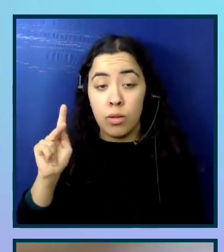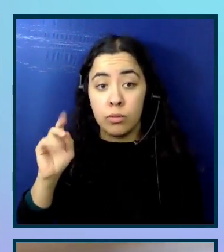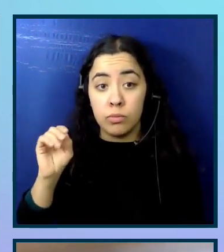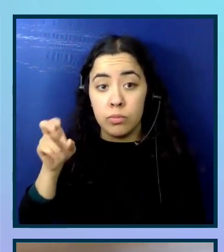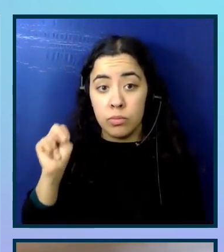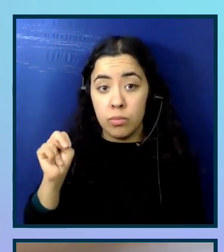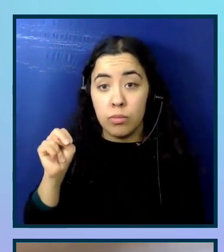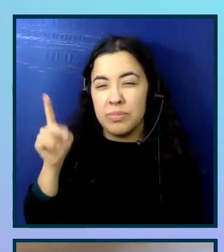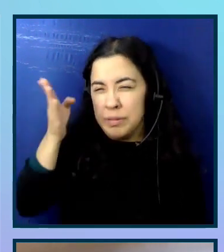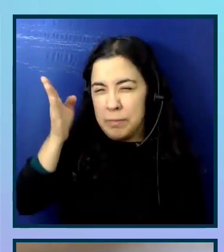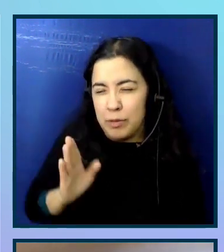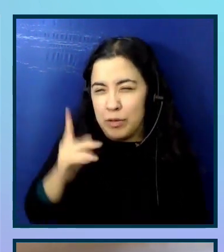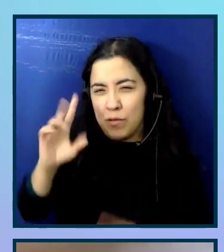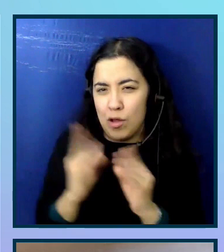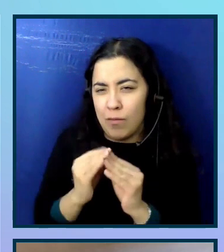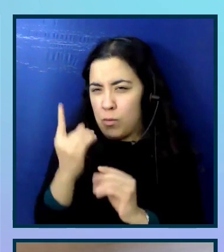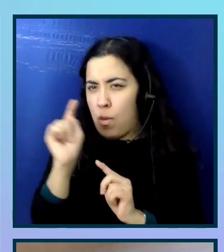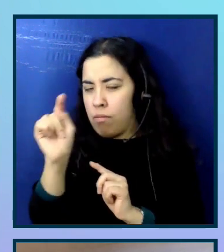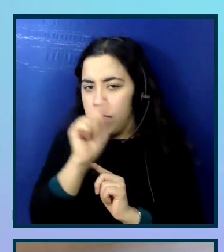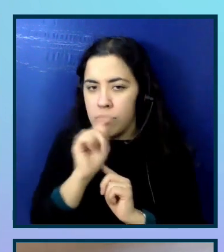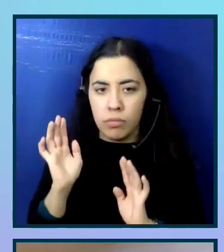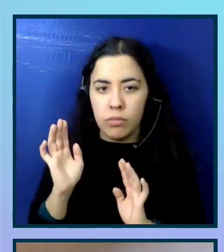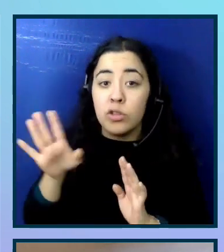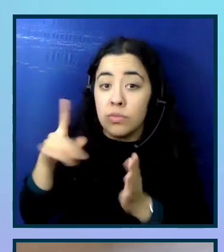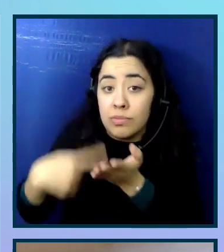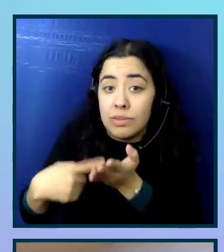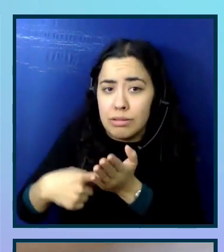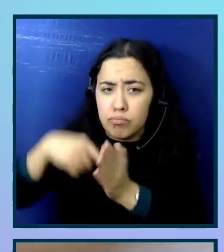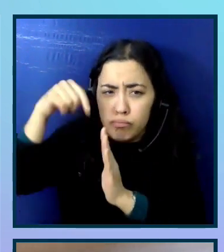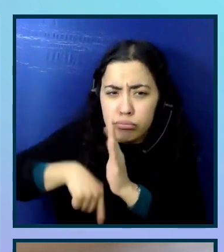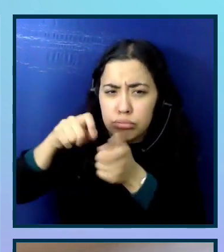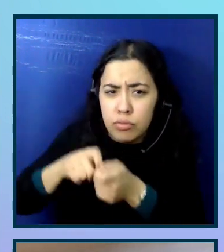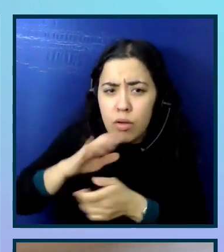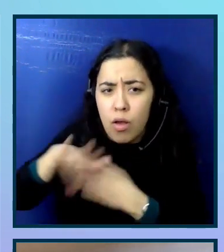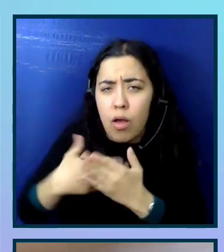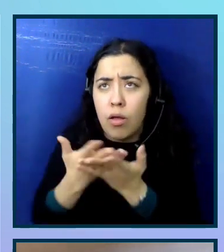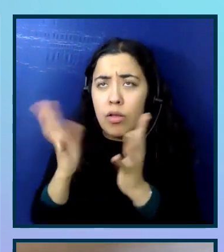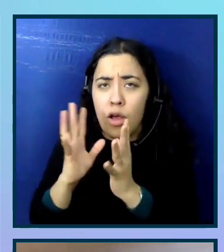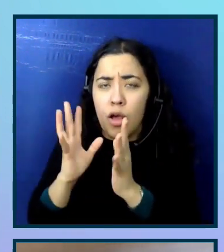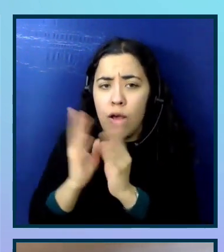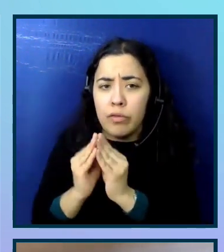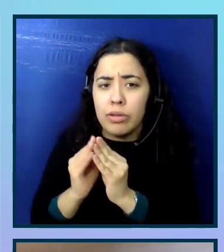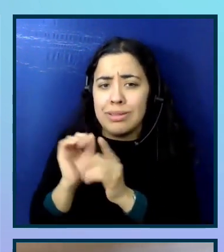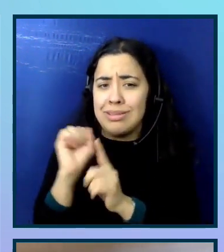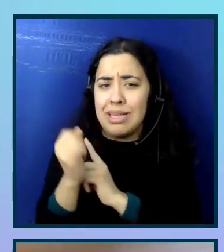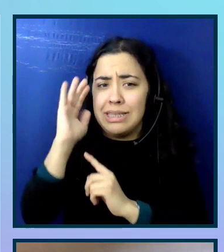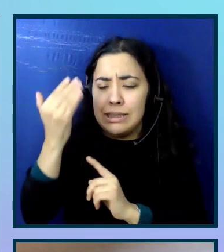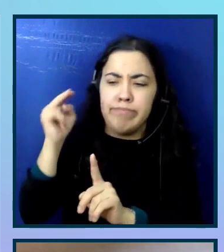discussed at length for other conferences that society believes disability is a problem